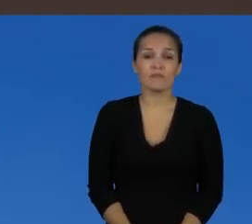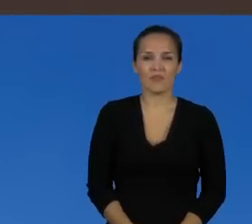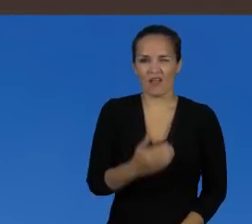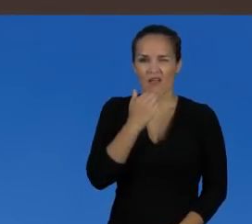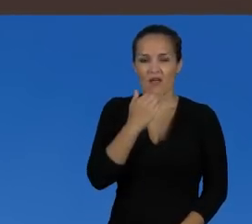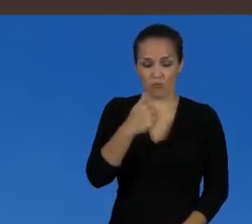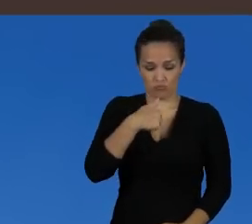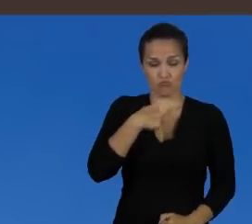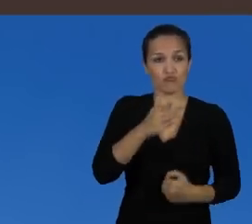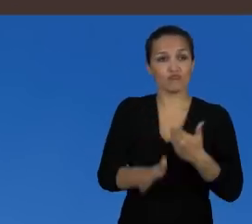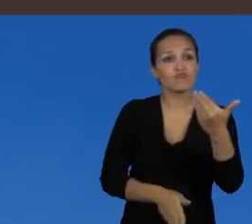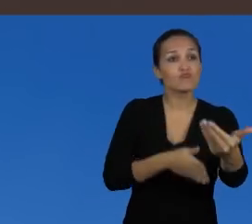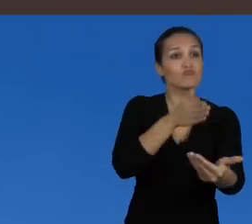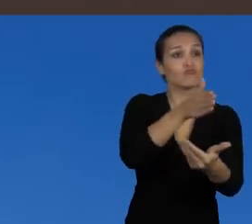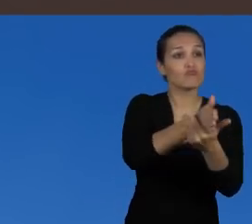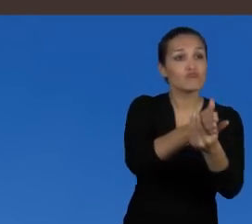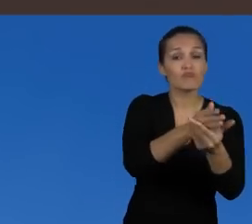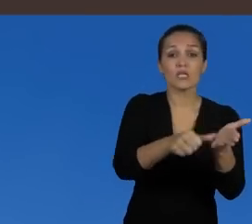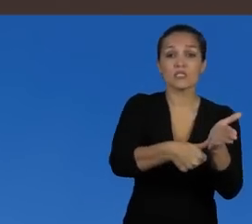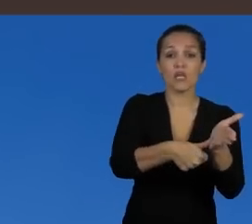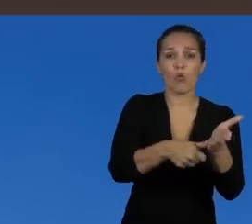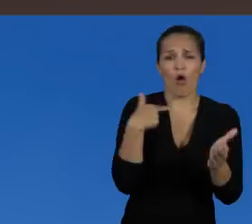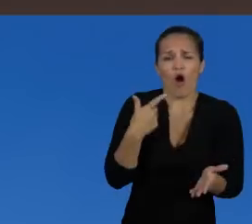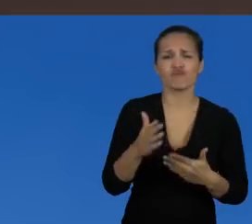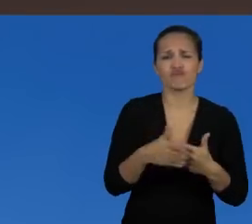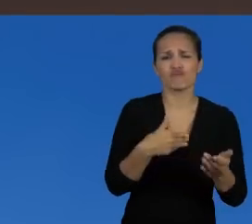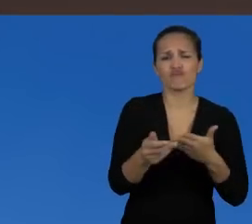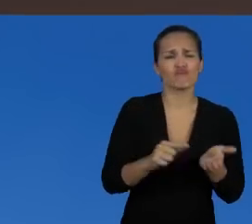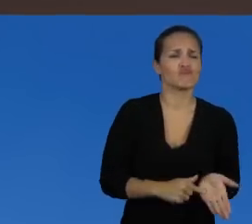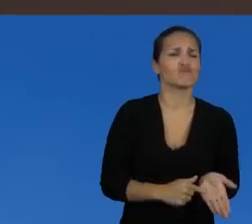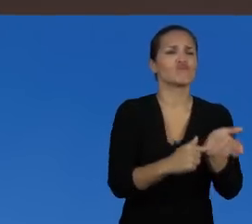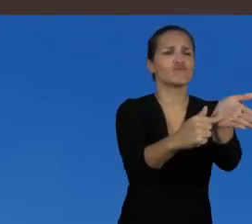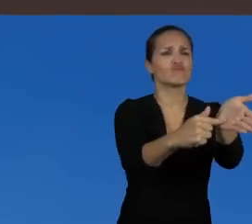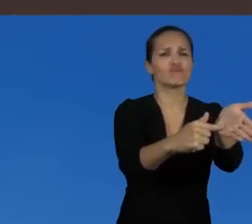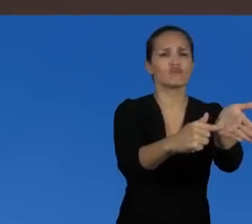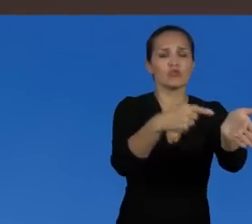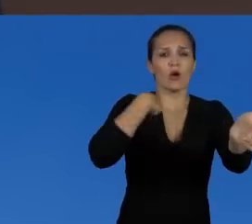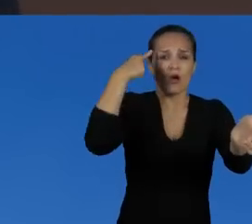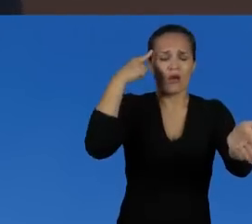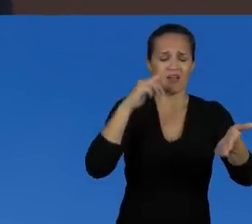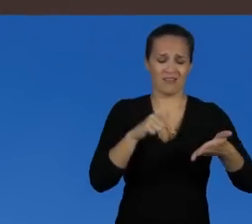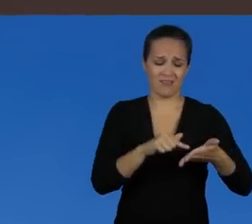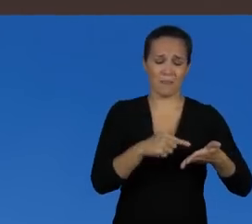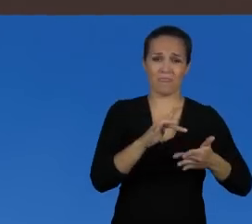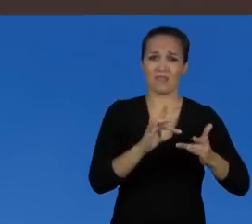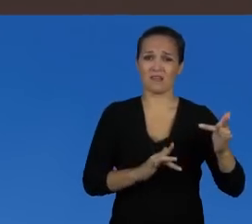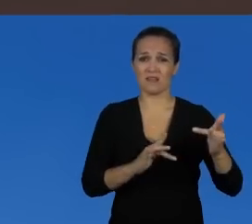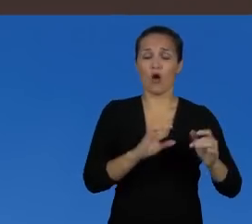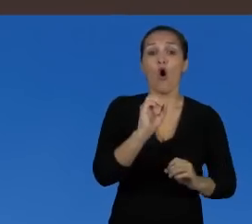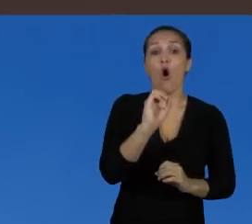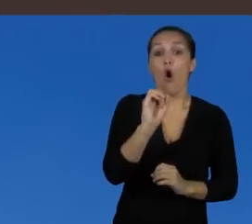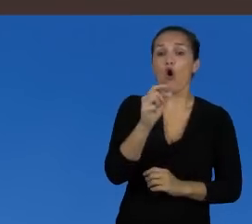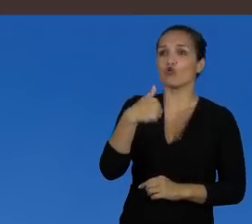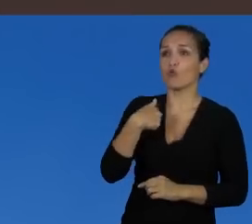If you pull out your ID every time you are asked for it with no problem and you don't think twice before going